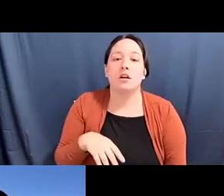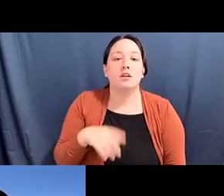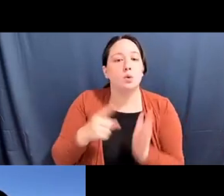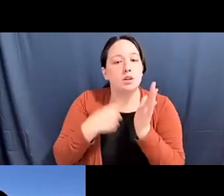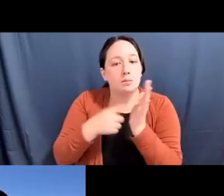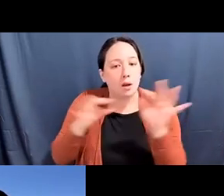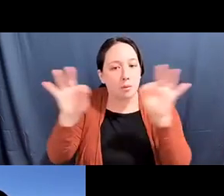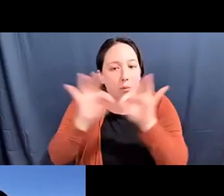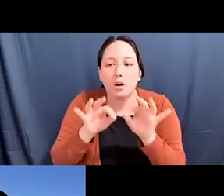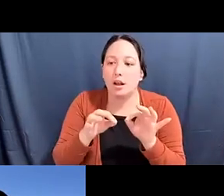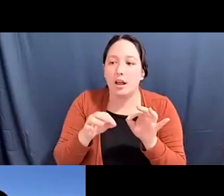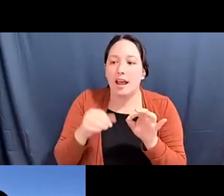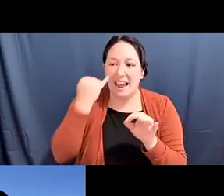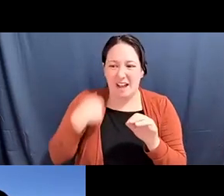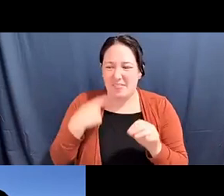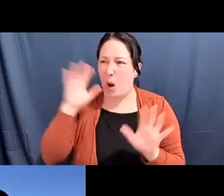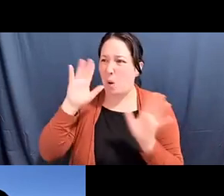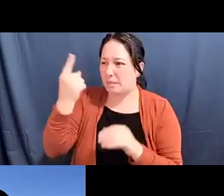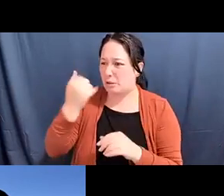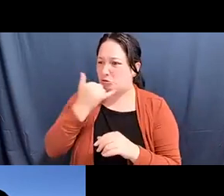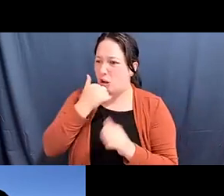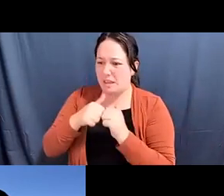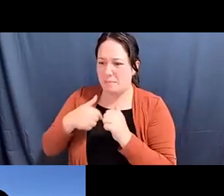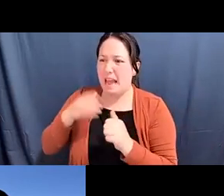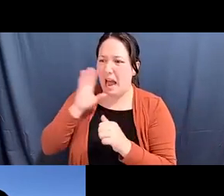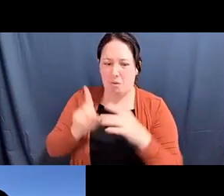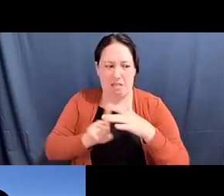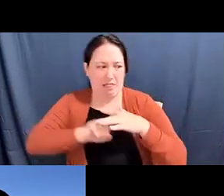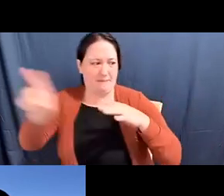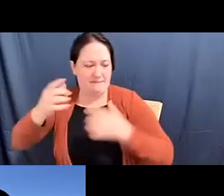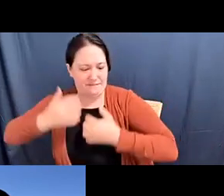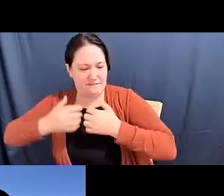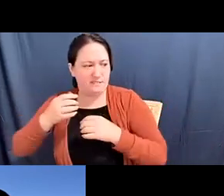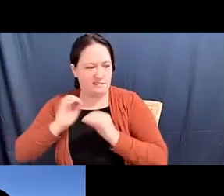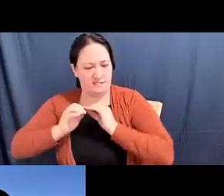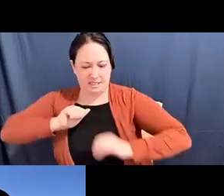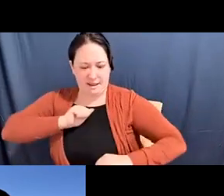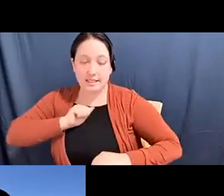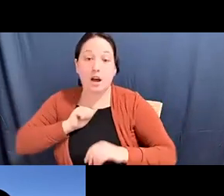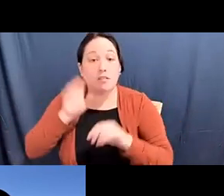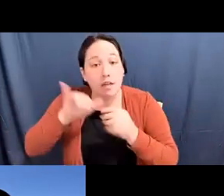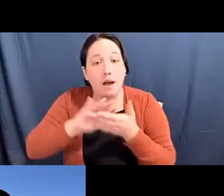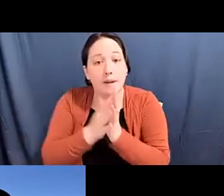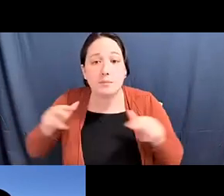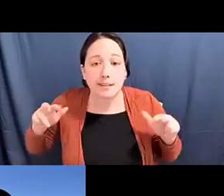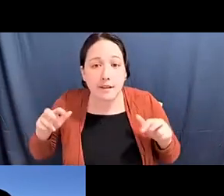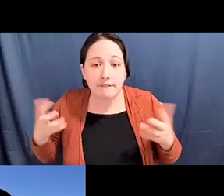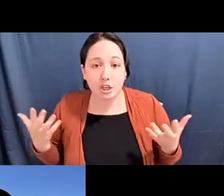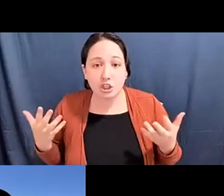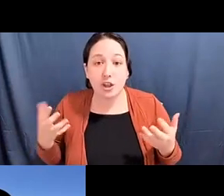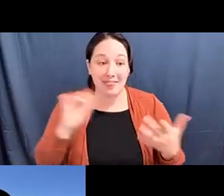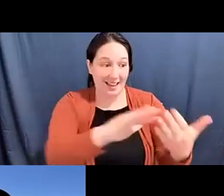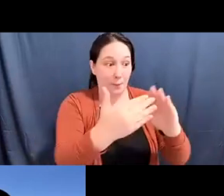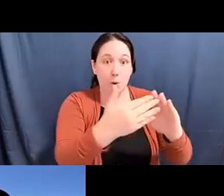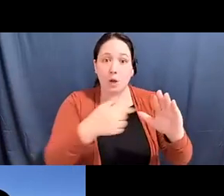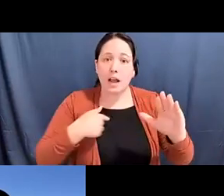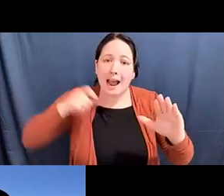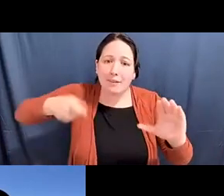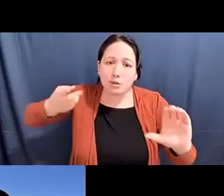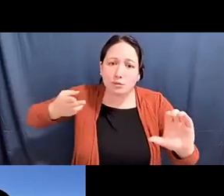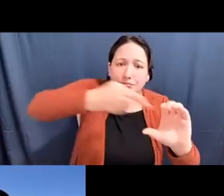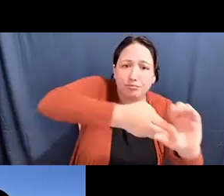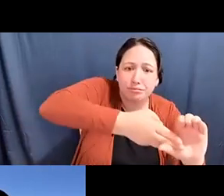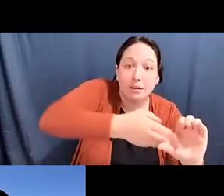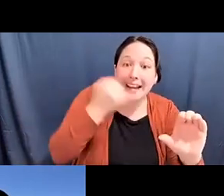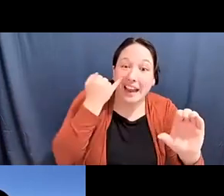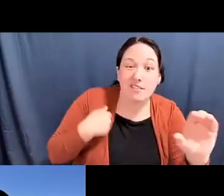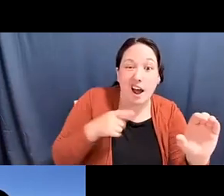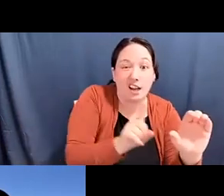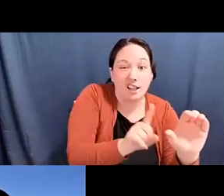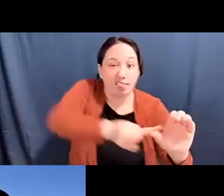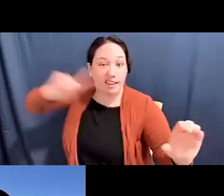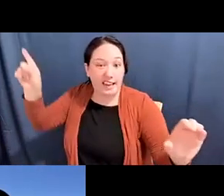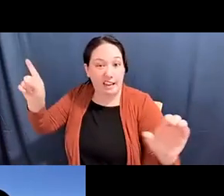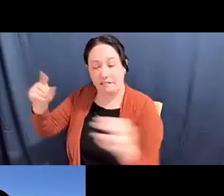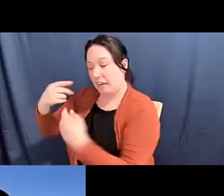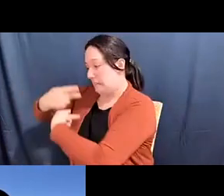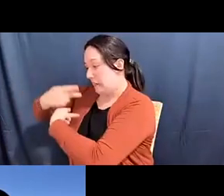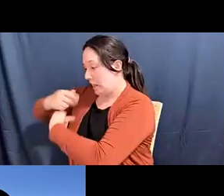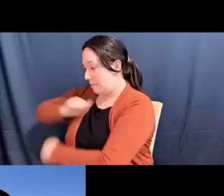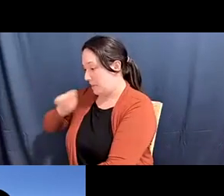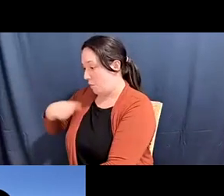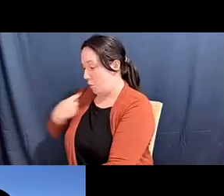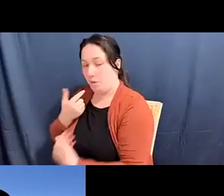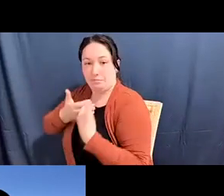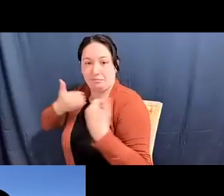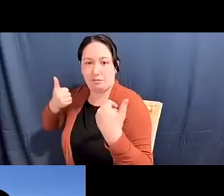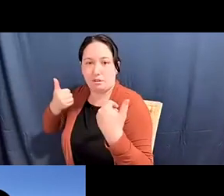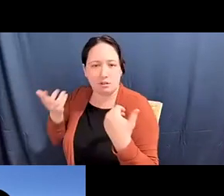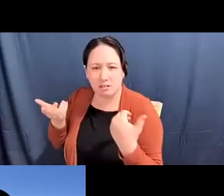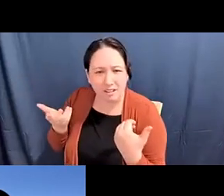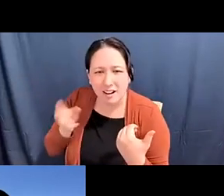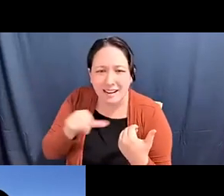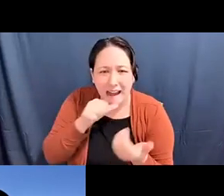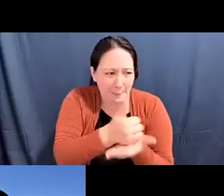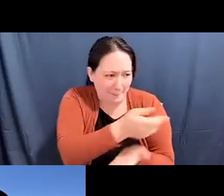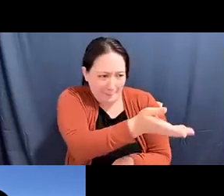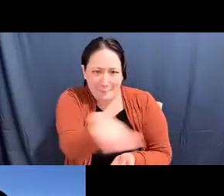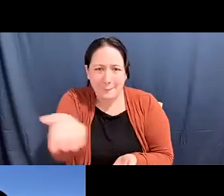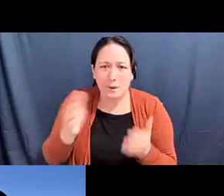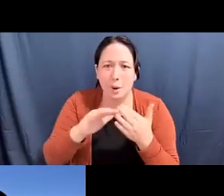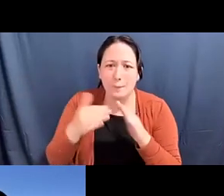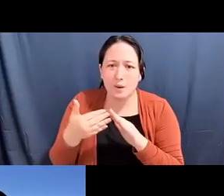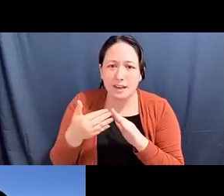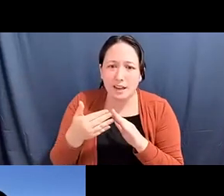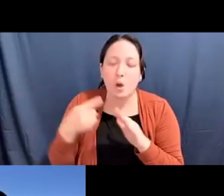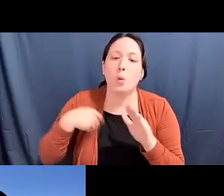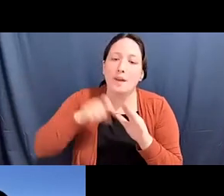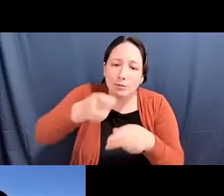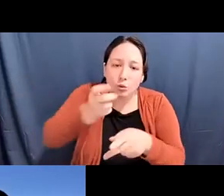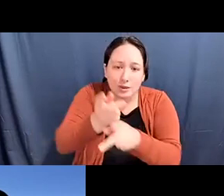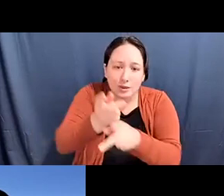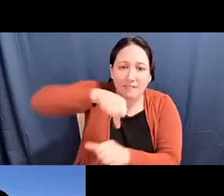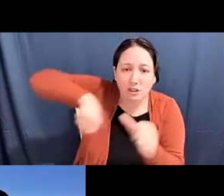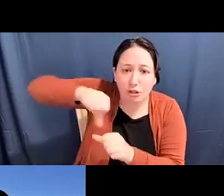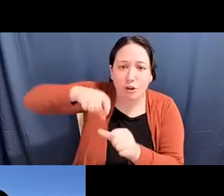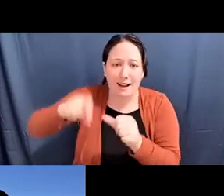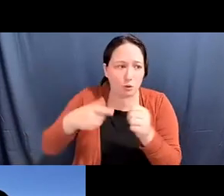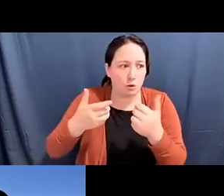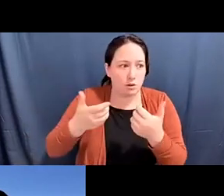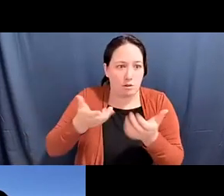Alex Tom he/him: myself and then I'm going to come back in. But under capitalism, it just turns into selfish care, the only way to break and to counter capitalism is to work with other people to take care yourself and... and yeah. And having real self care is having community care.